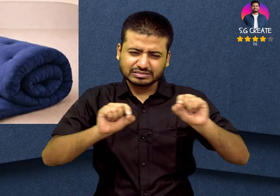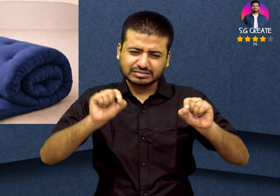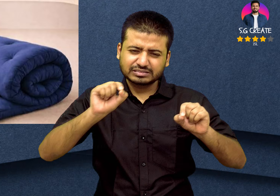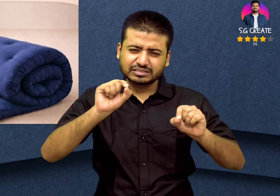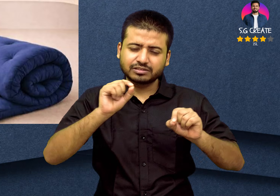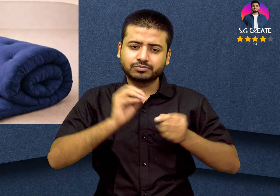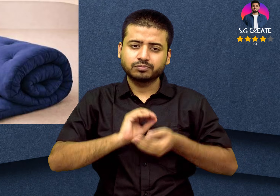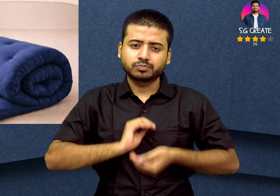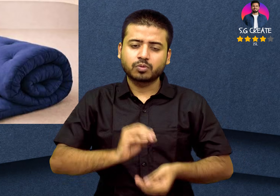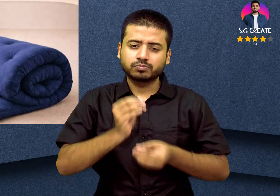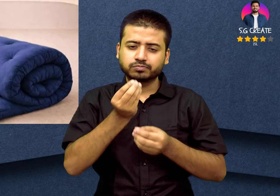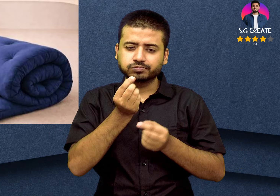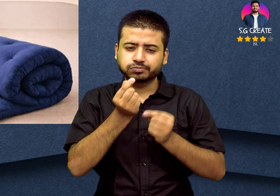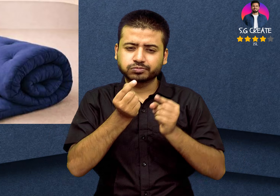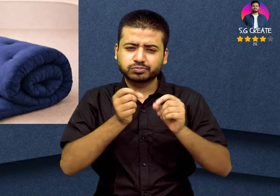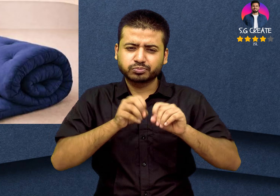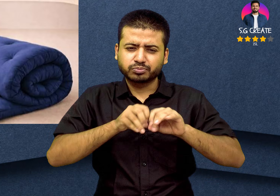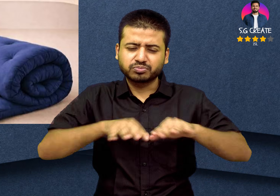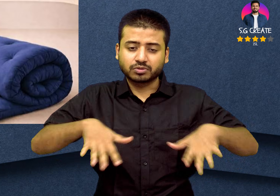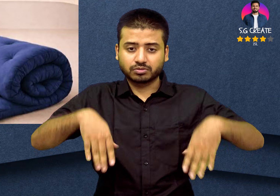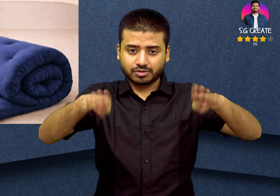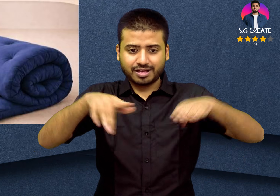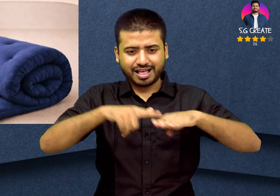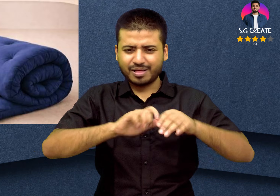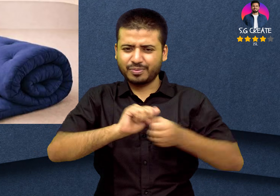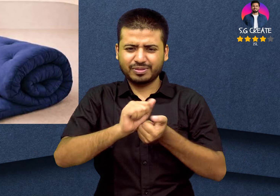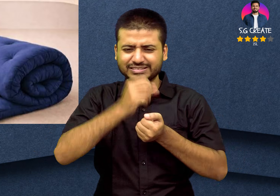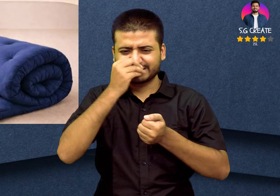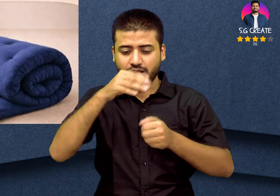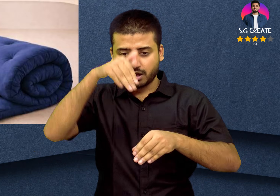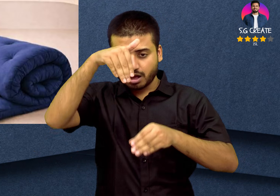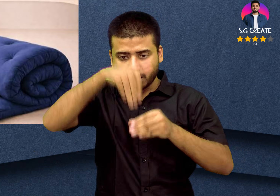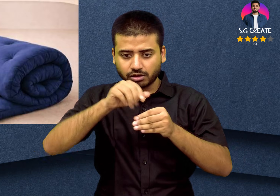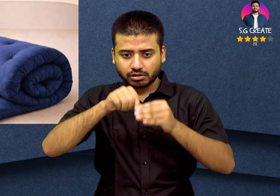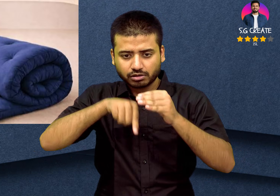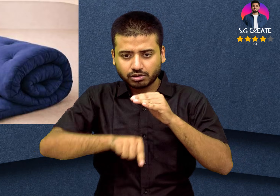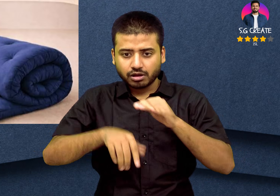shower right before your head hits the pillow, your body does not simply pause its natural